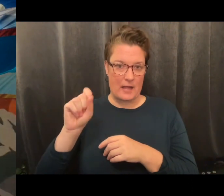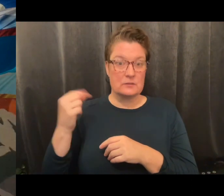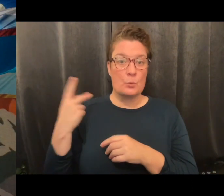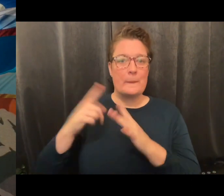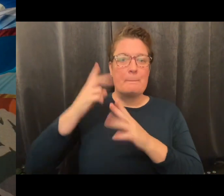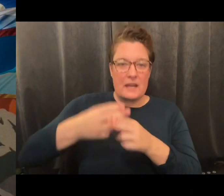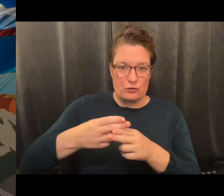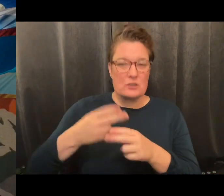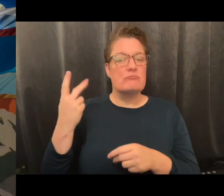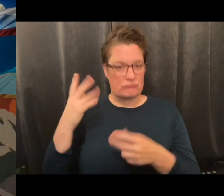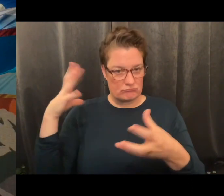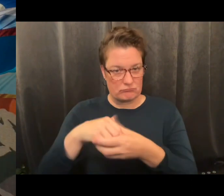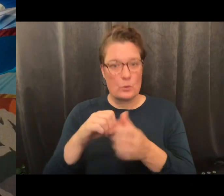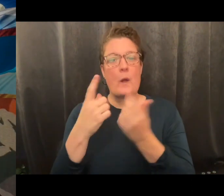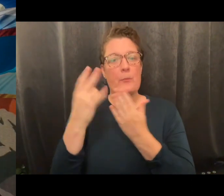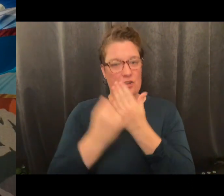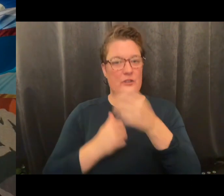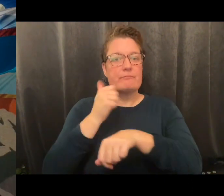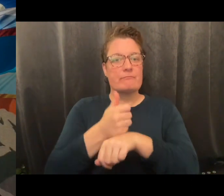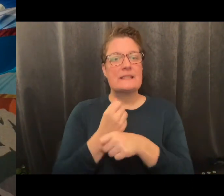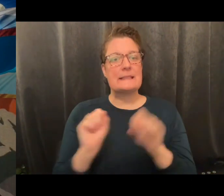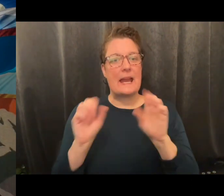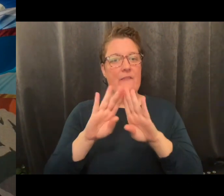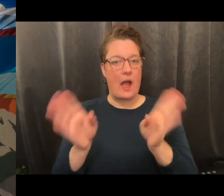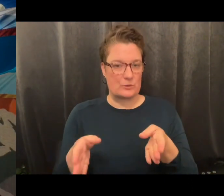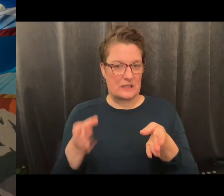our community that's been affected by anti-Black police violence.